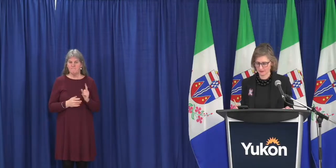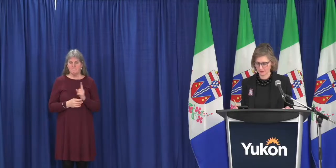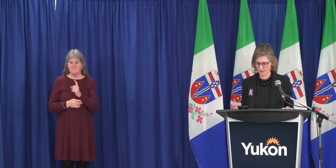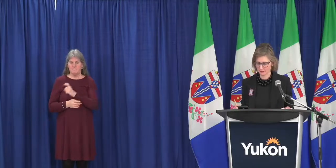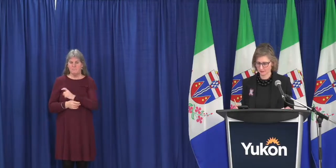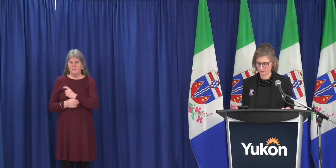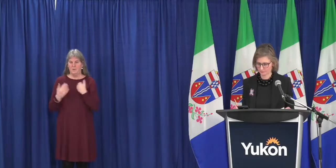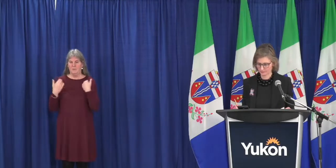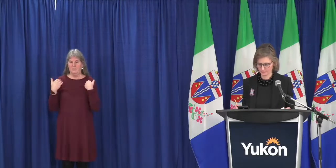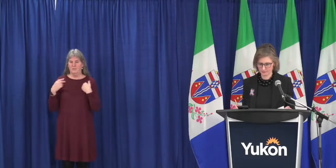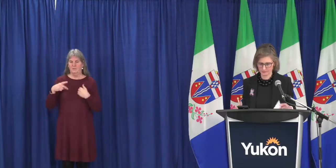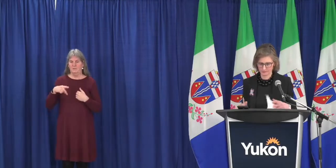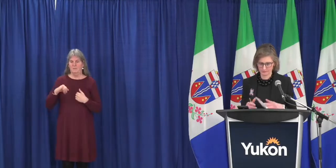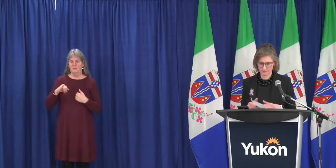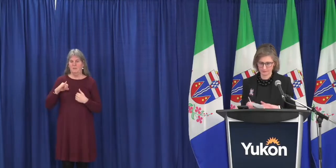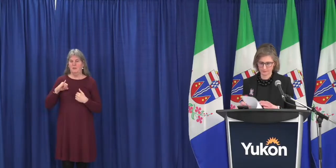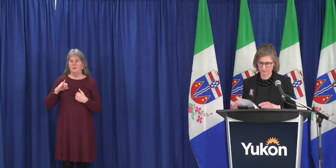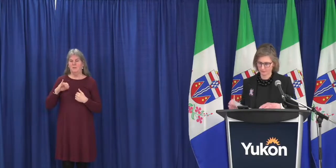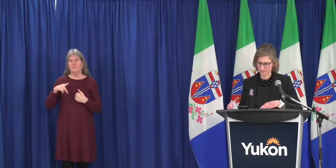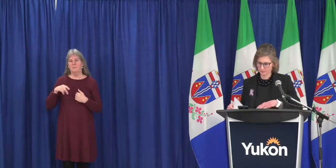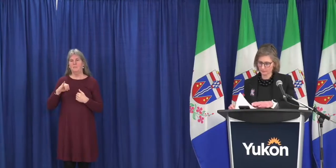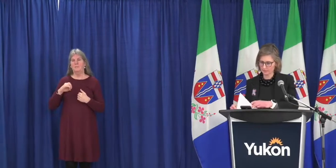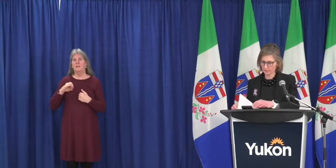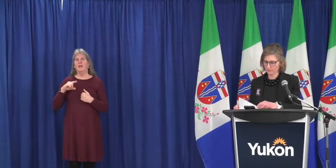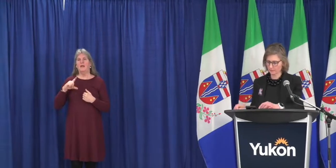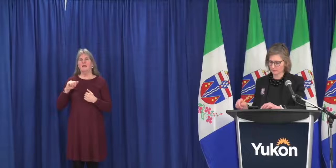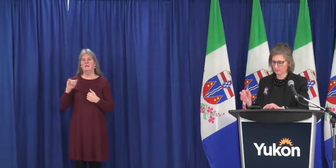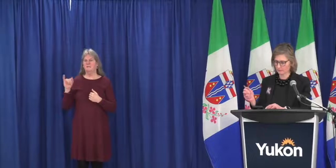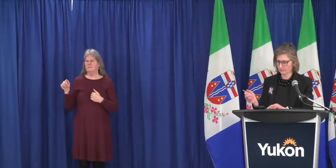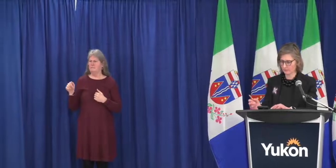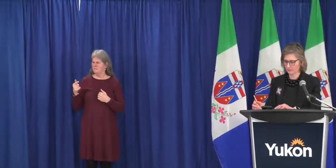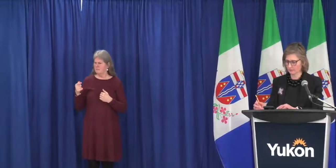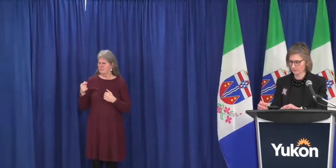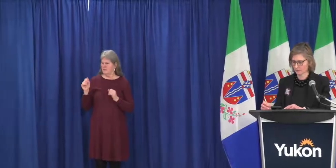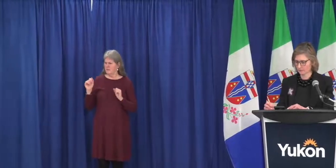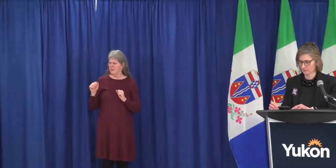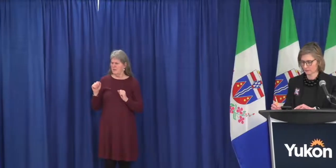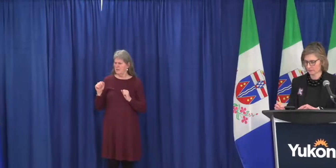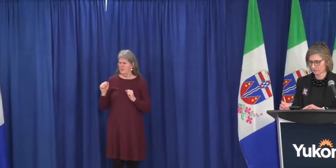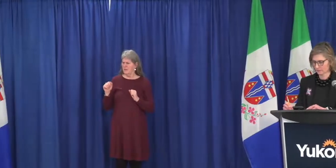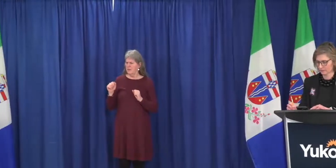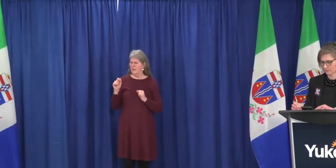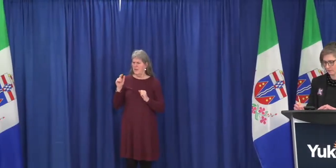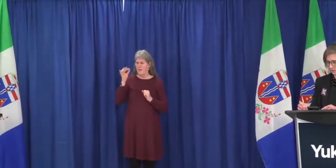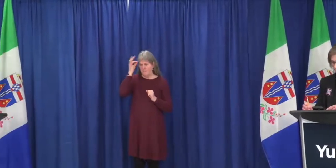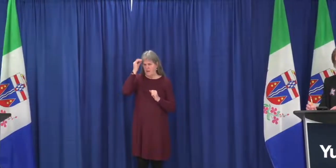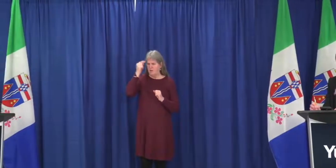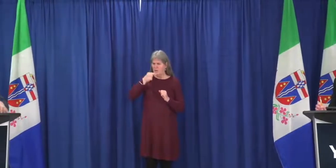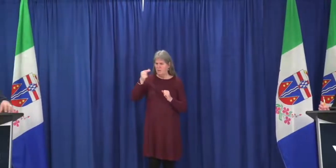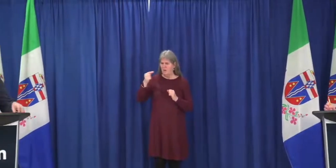It's a little off topic, but I was wondering if you could speak to the federal announcement last week of the $4-million